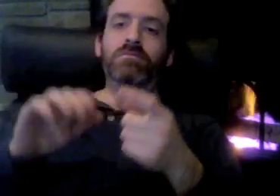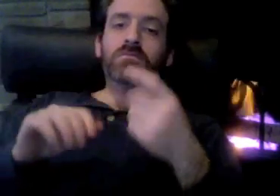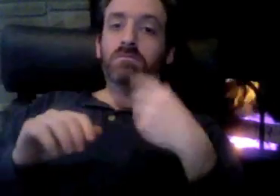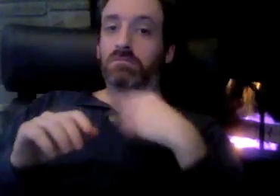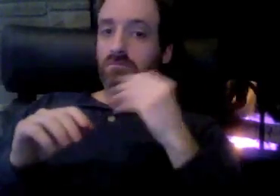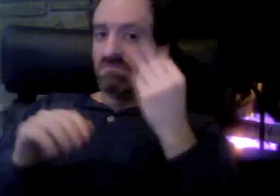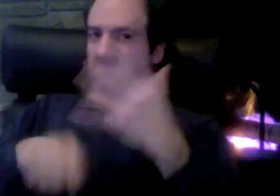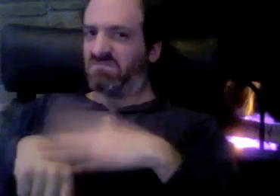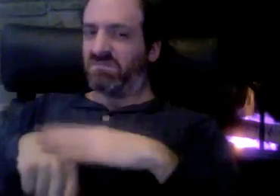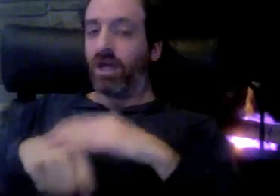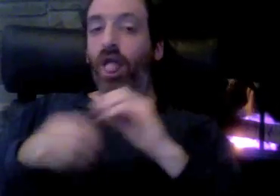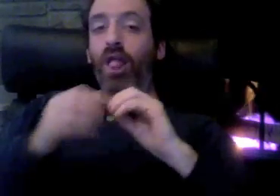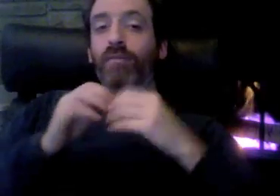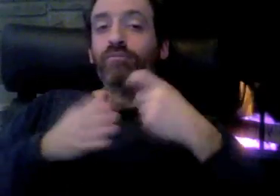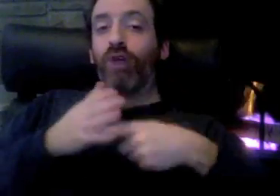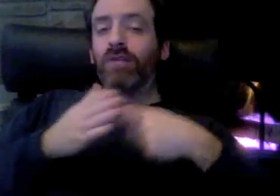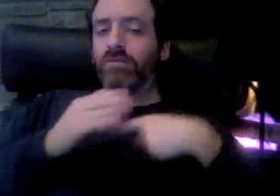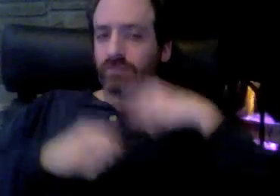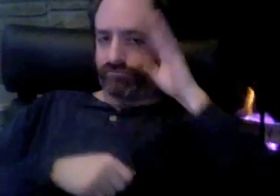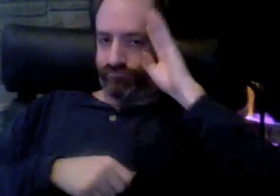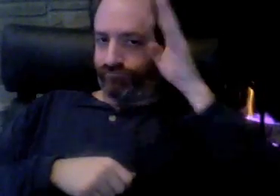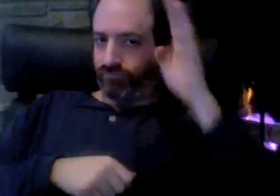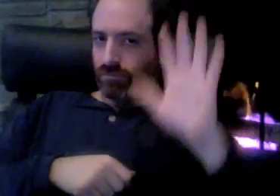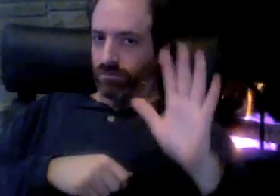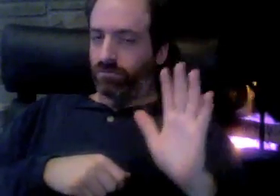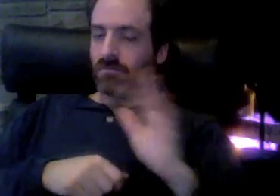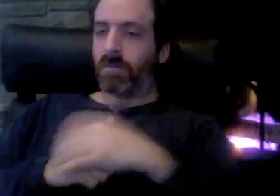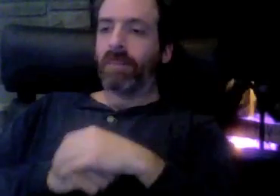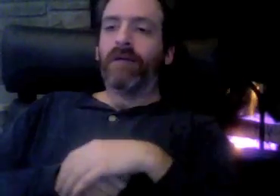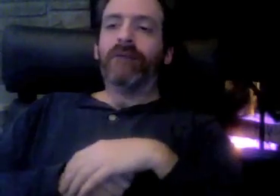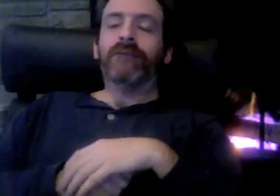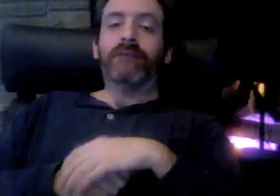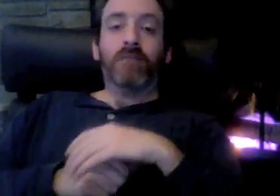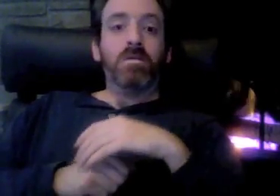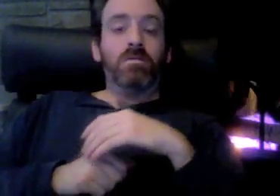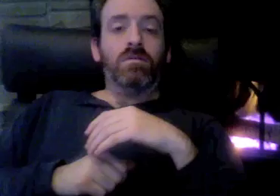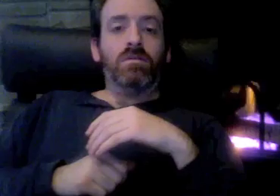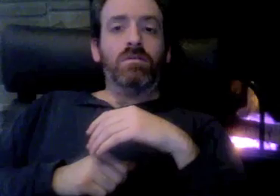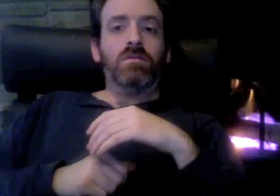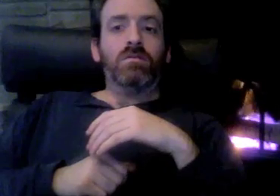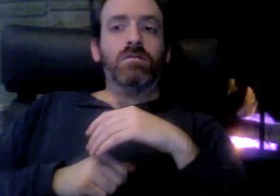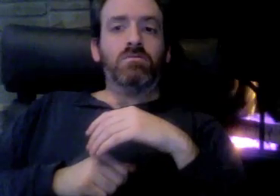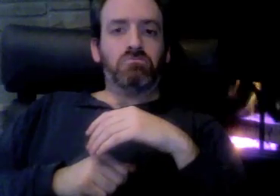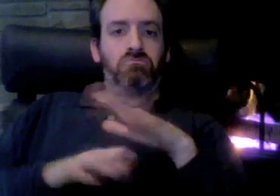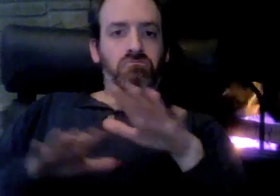FYI, the numbers I just laid out are fictional, only for illustration purpose.